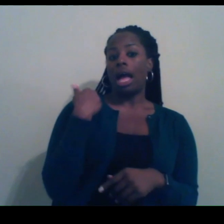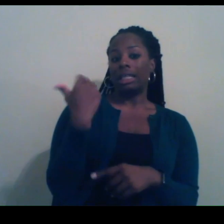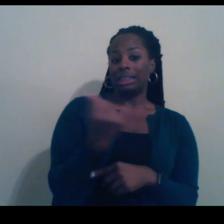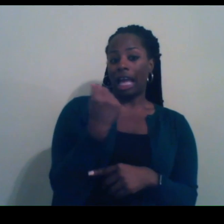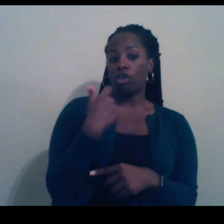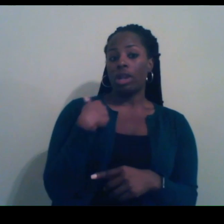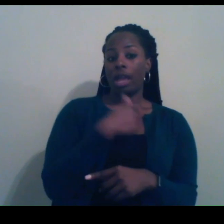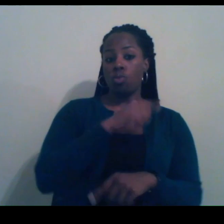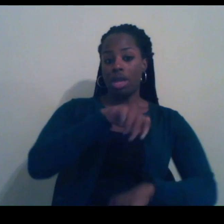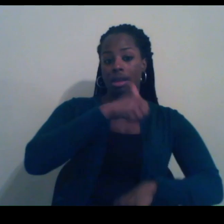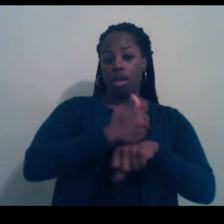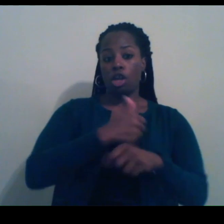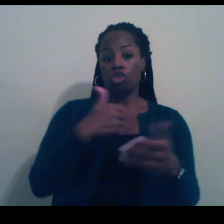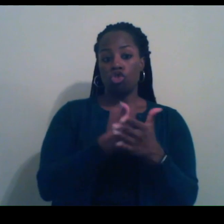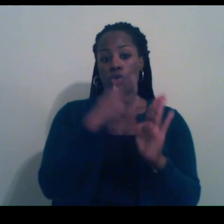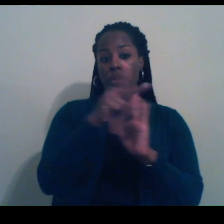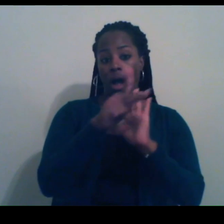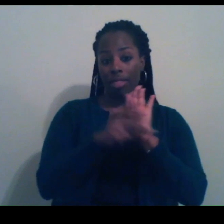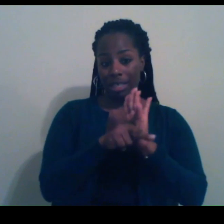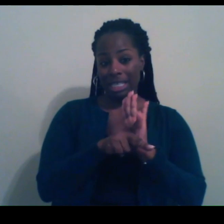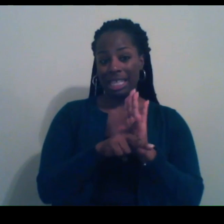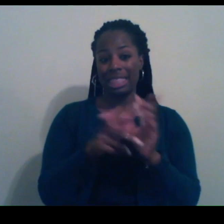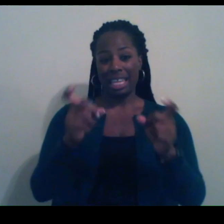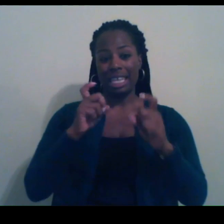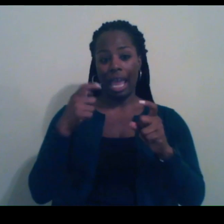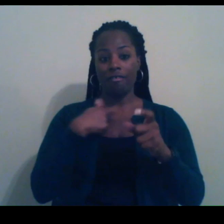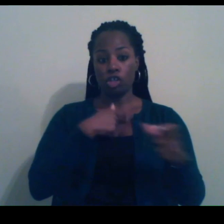some flexibility regulatory flexibility around the development of those tests